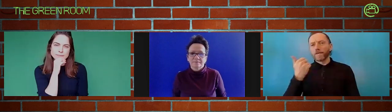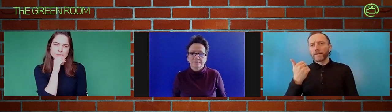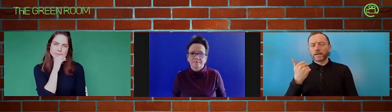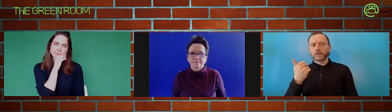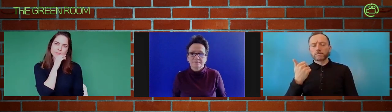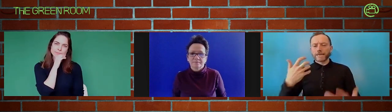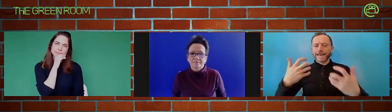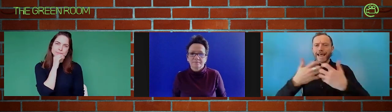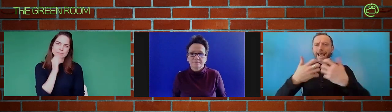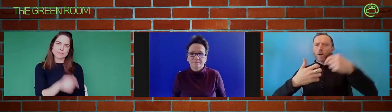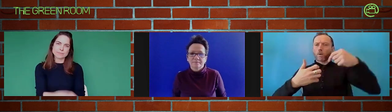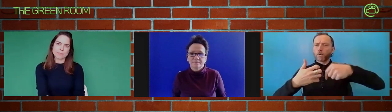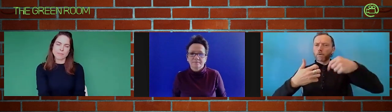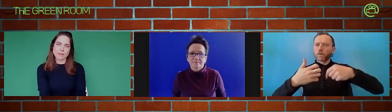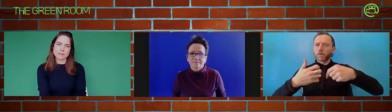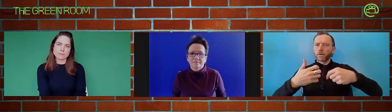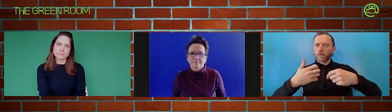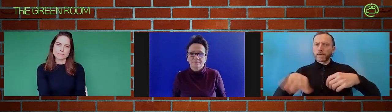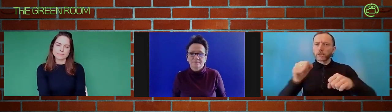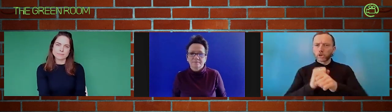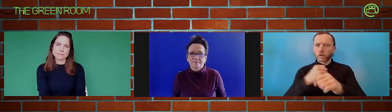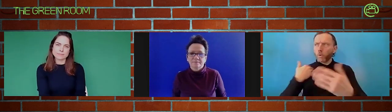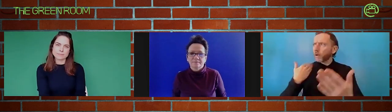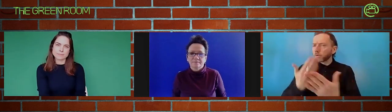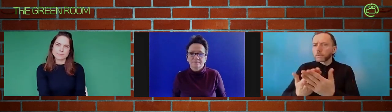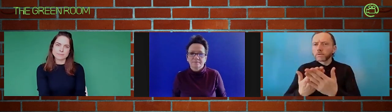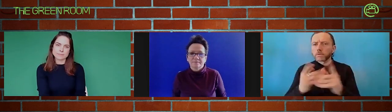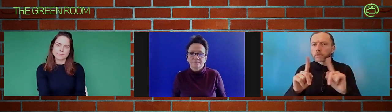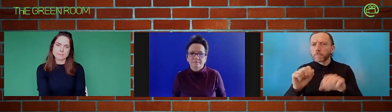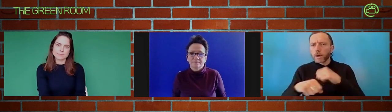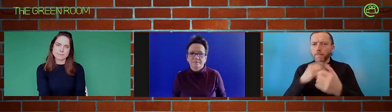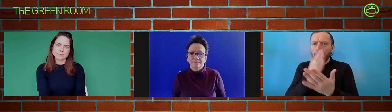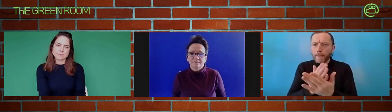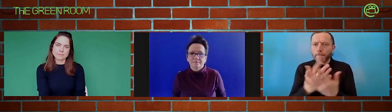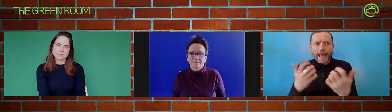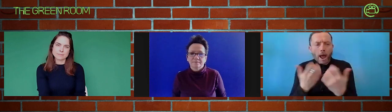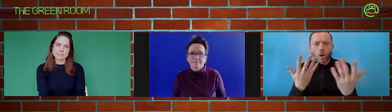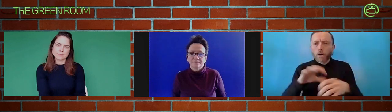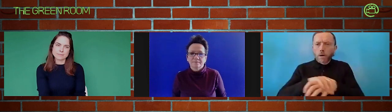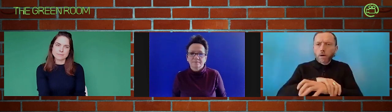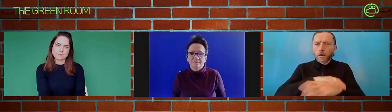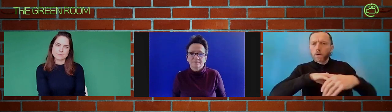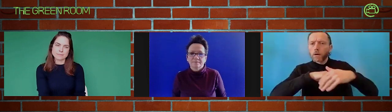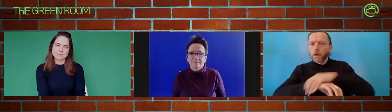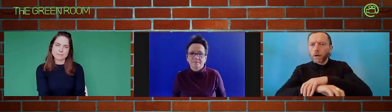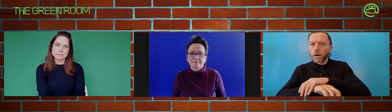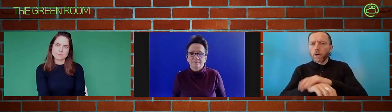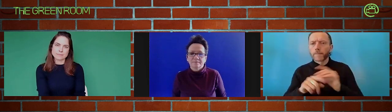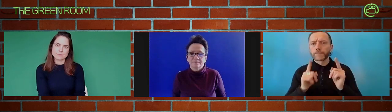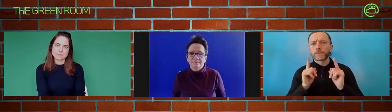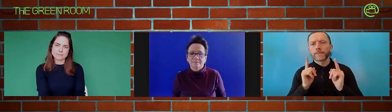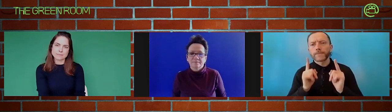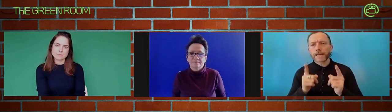What have you done to make that a reality? so so that's that's that Stage Sight.